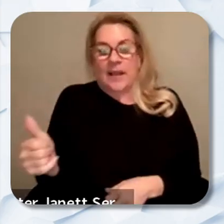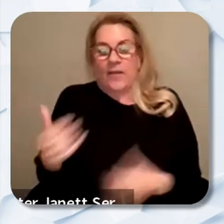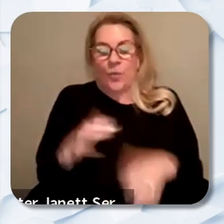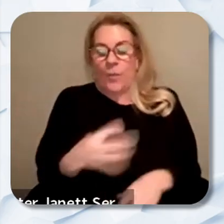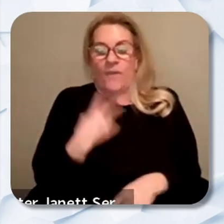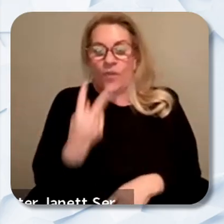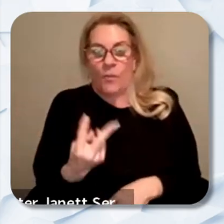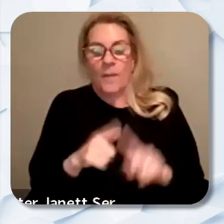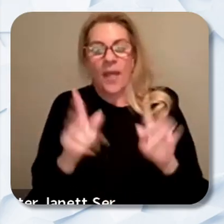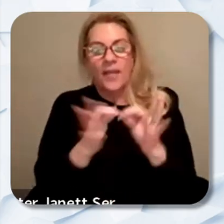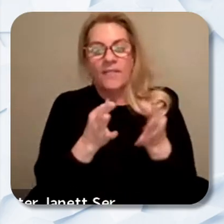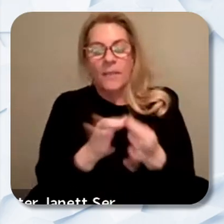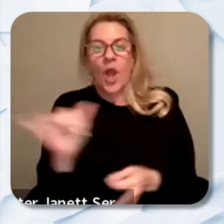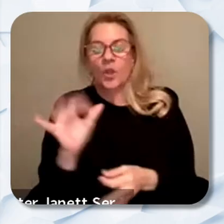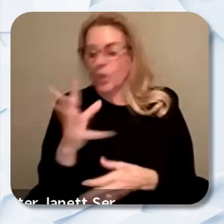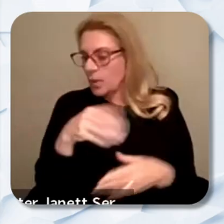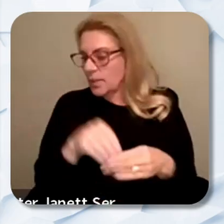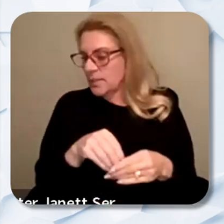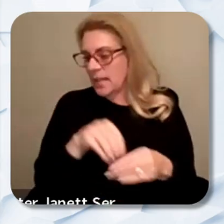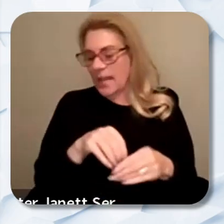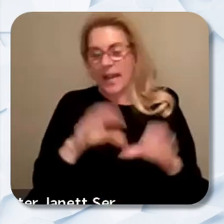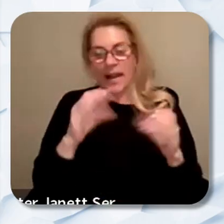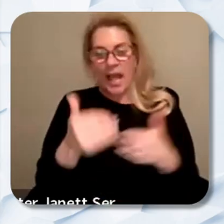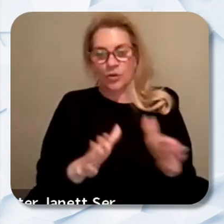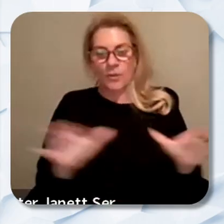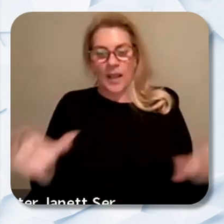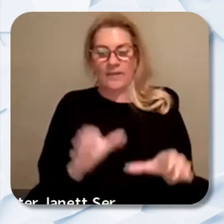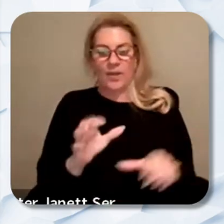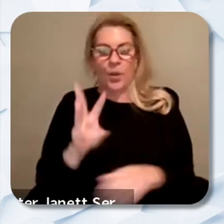But the families also participate in classroom activities that are called Wildcat Adventures